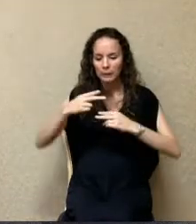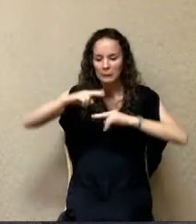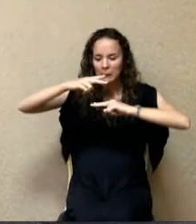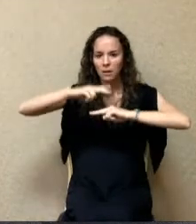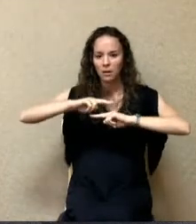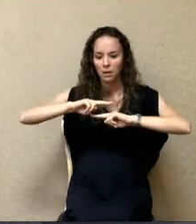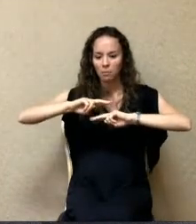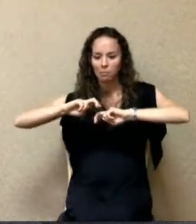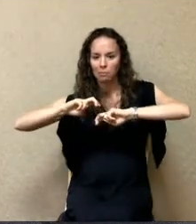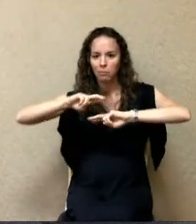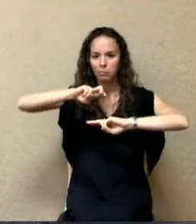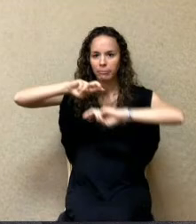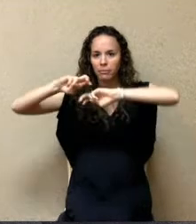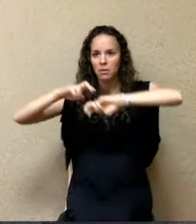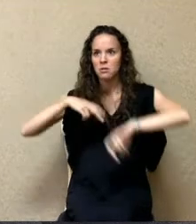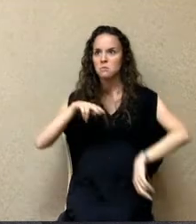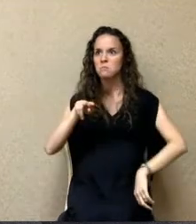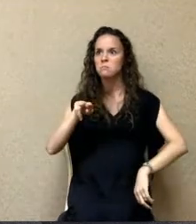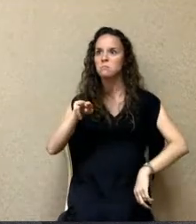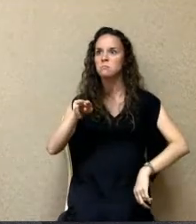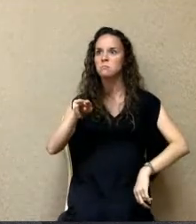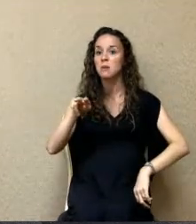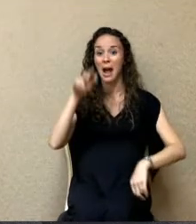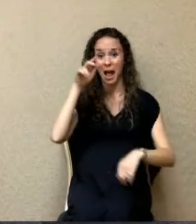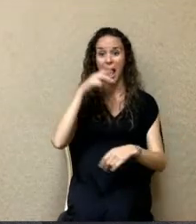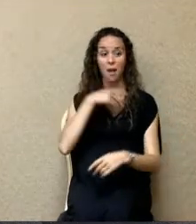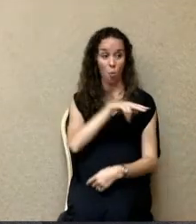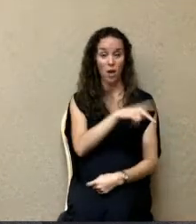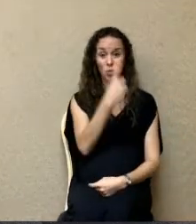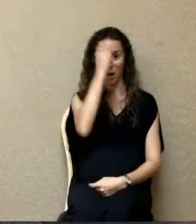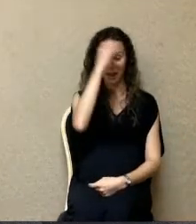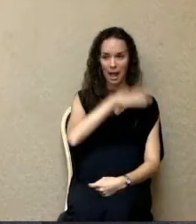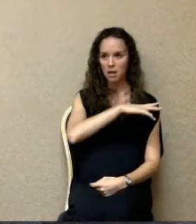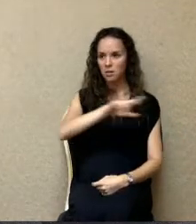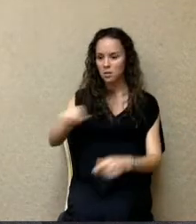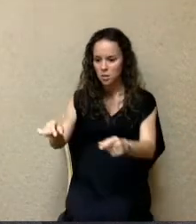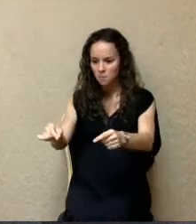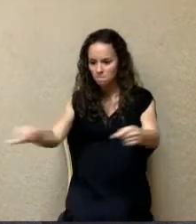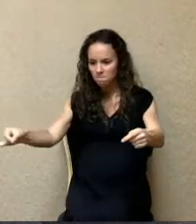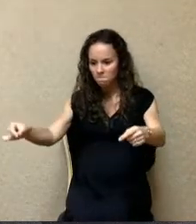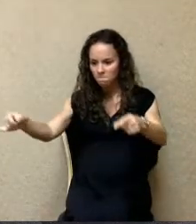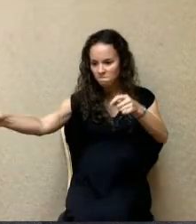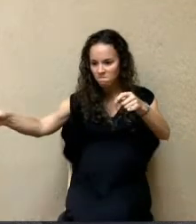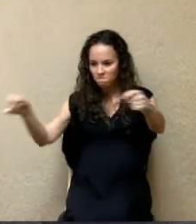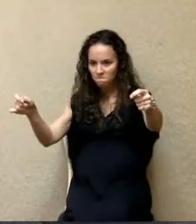And I literally saw a guy for 20 minutes try to straighten them, and he kept going like this.